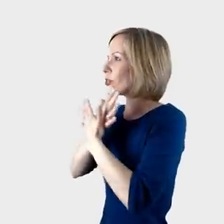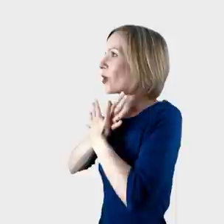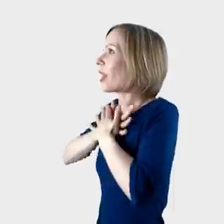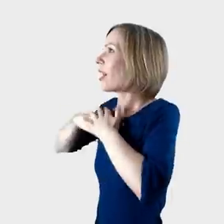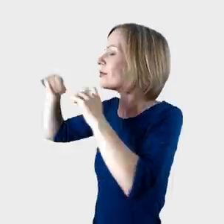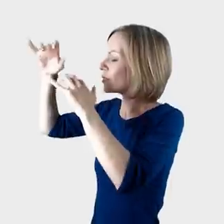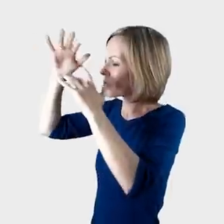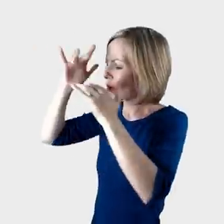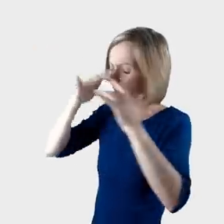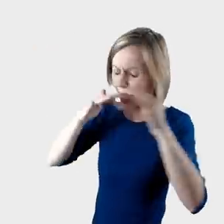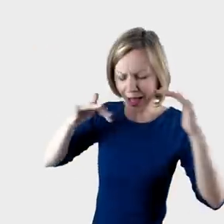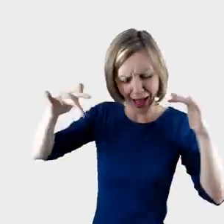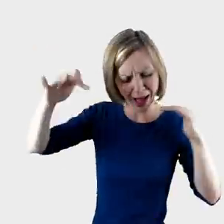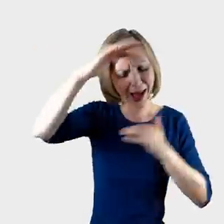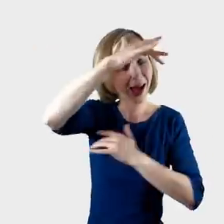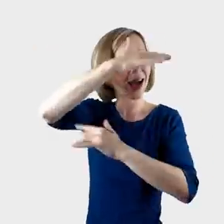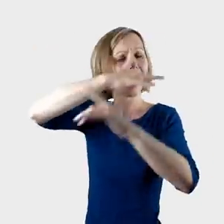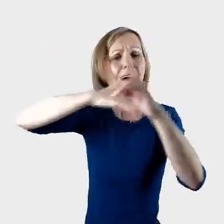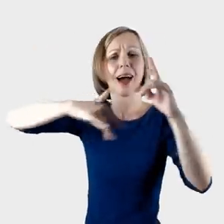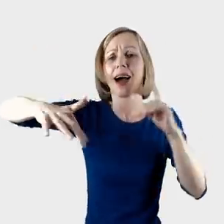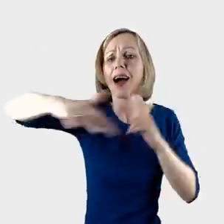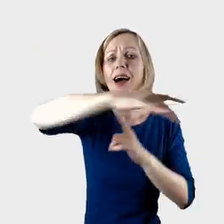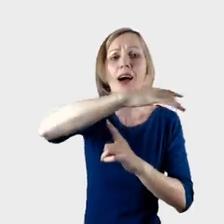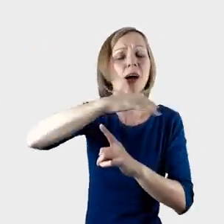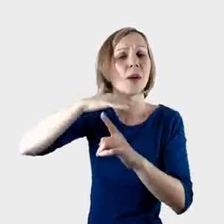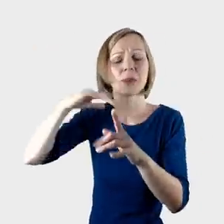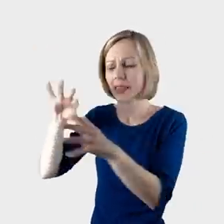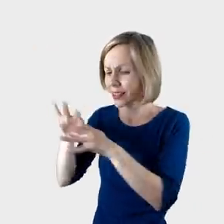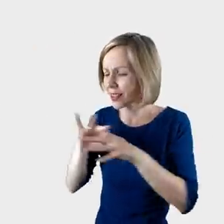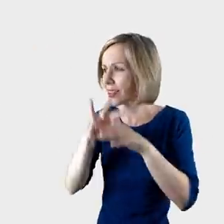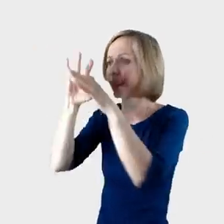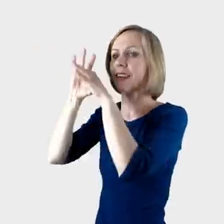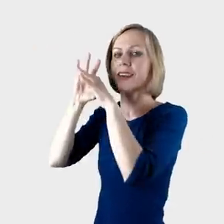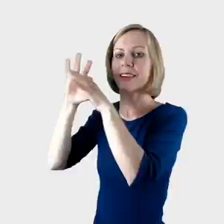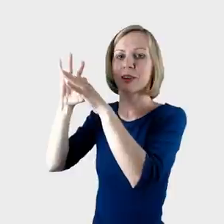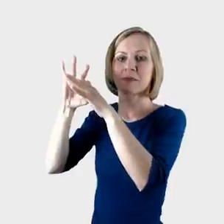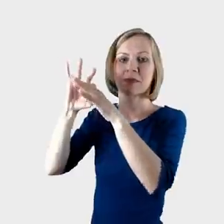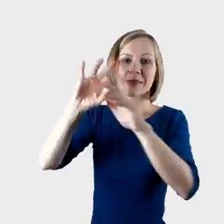Let Your love surround me